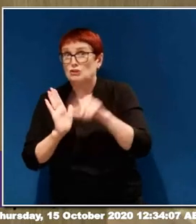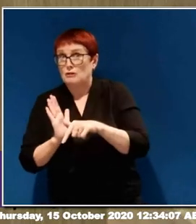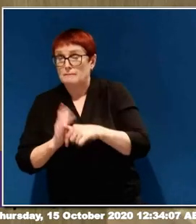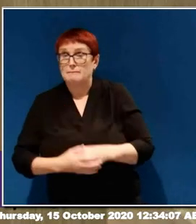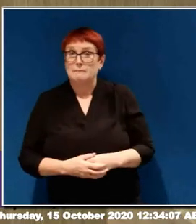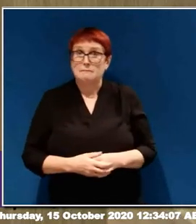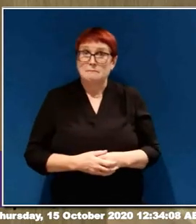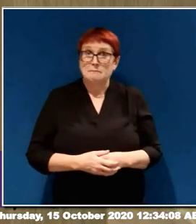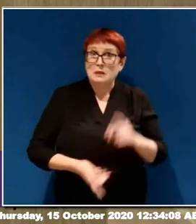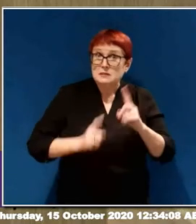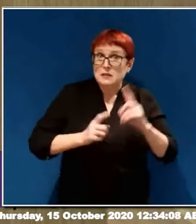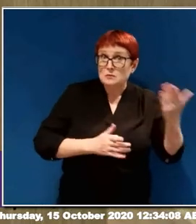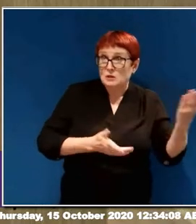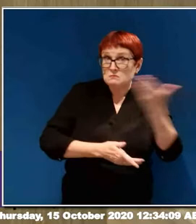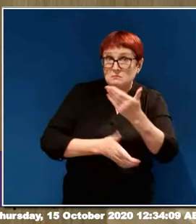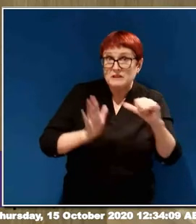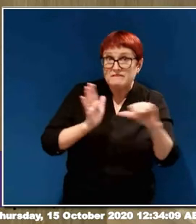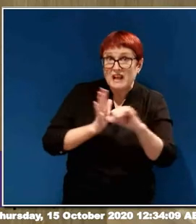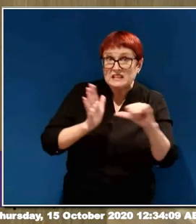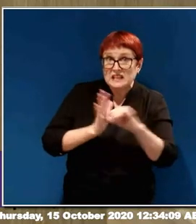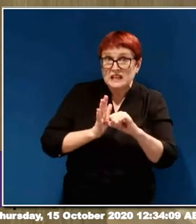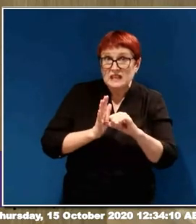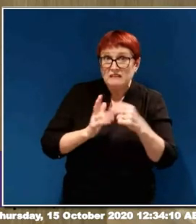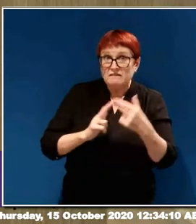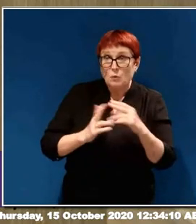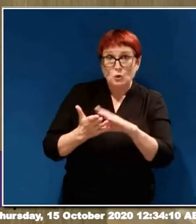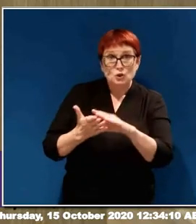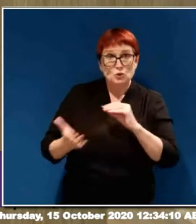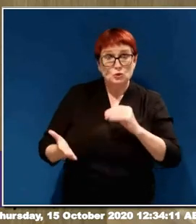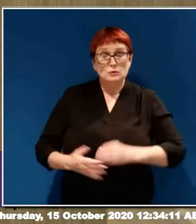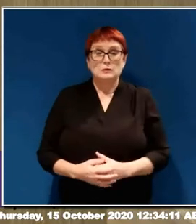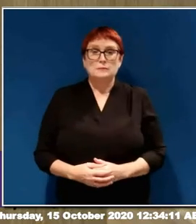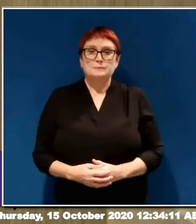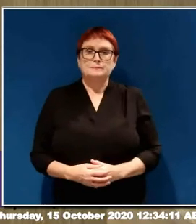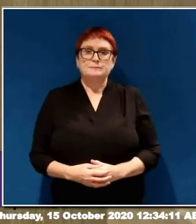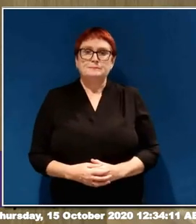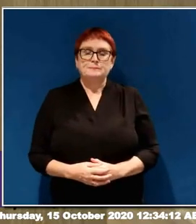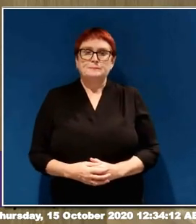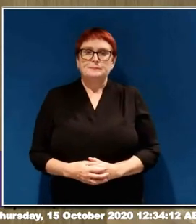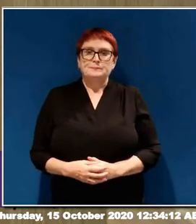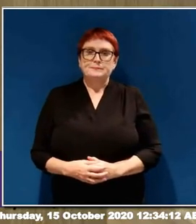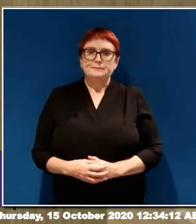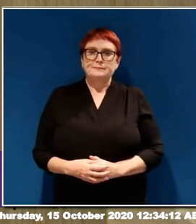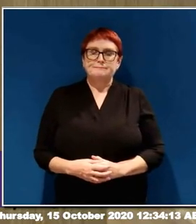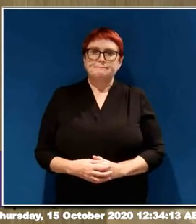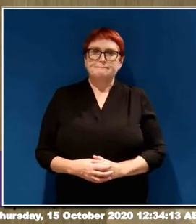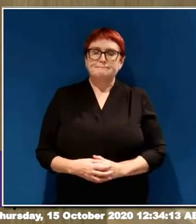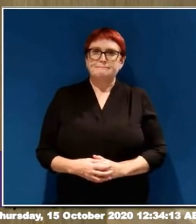The student - the funding - resourcing model is around,